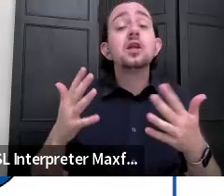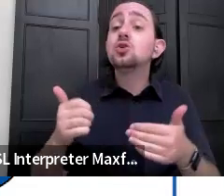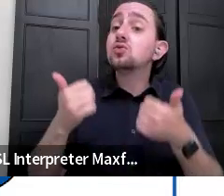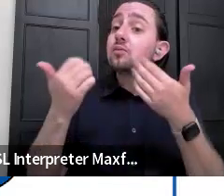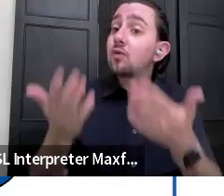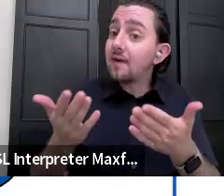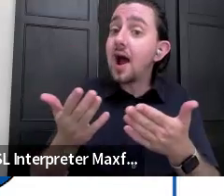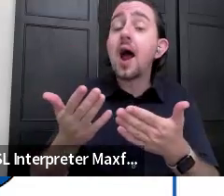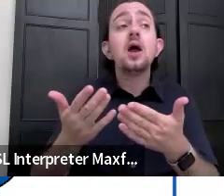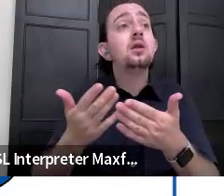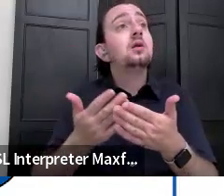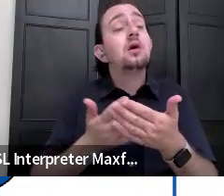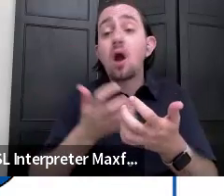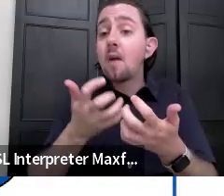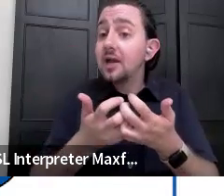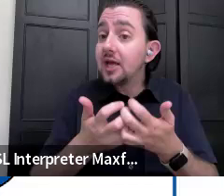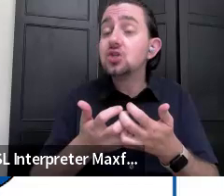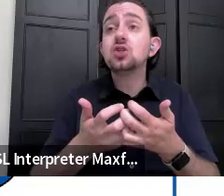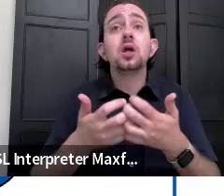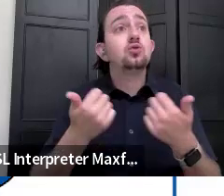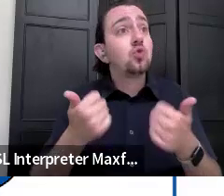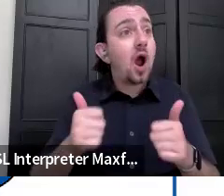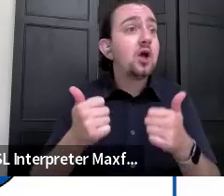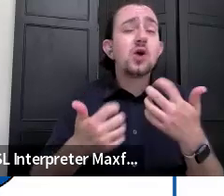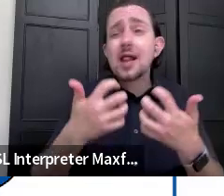terminate those employees. But you need to be clear